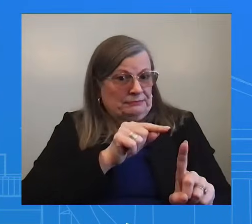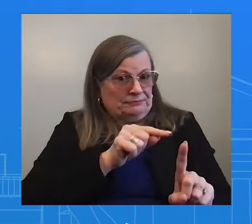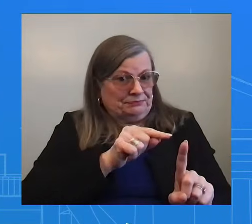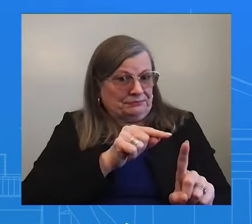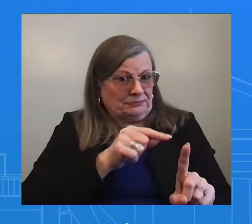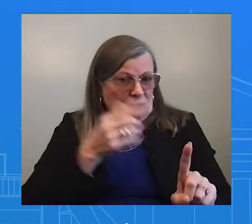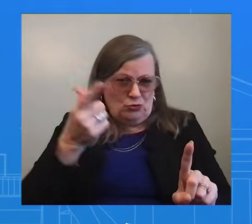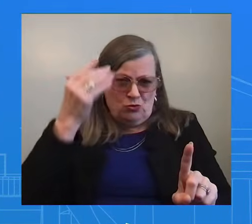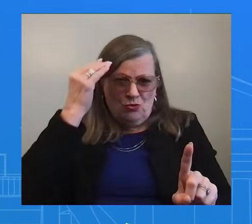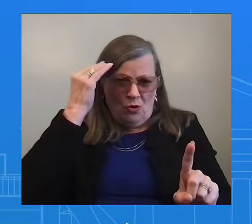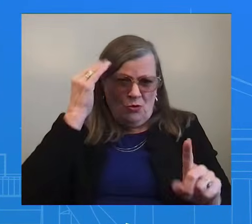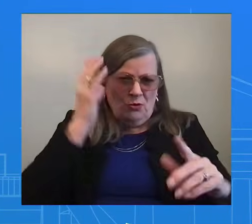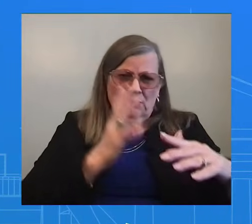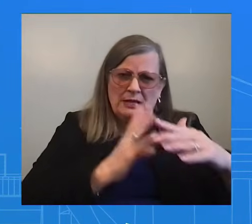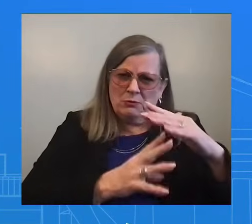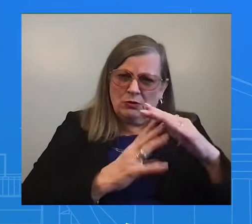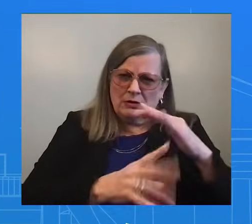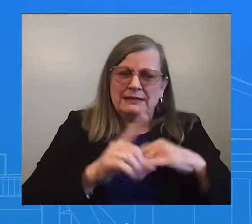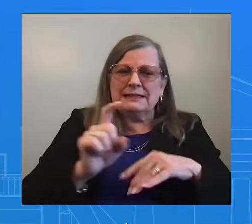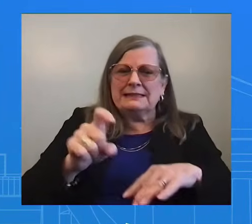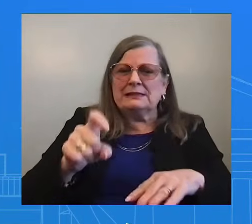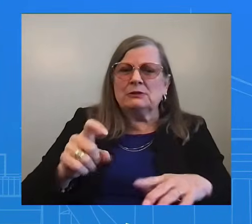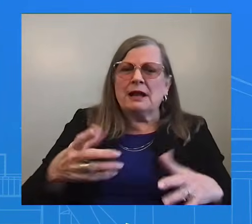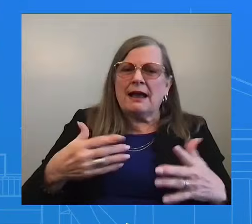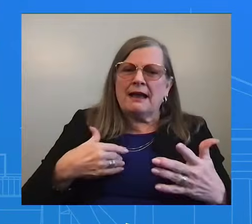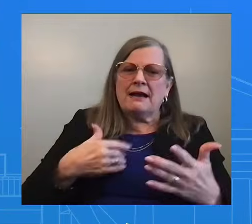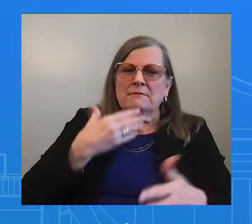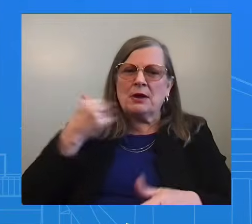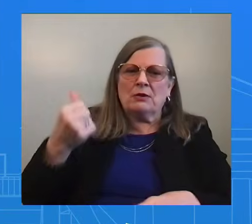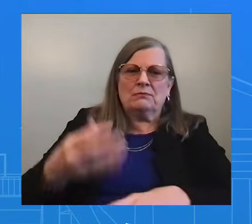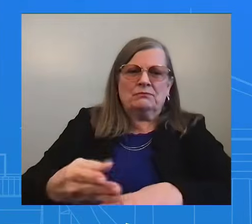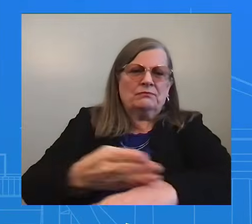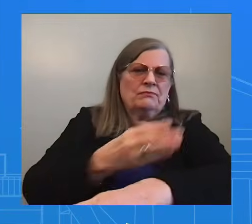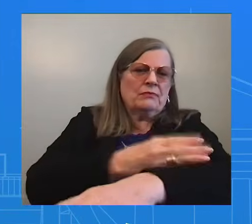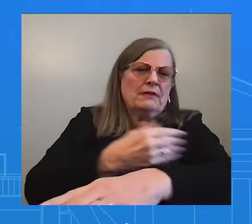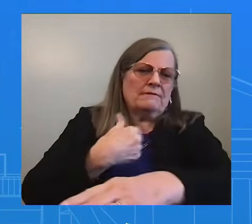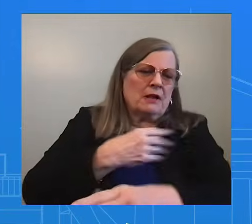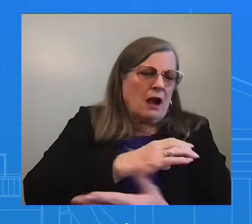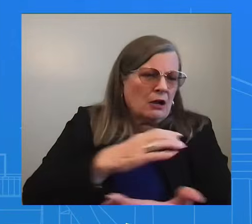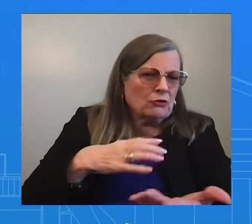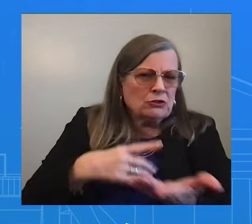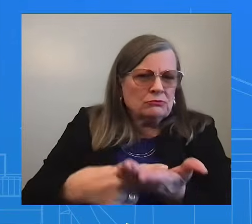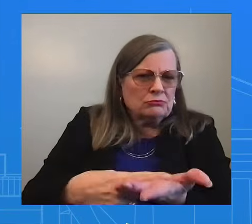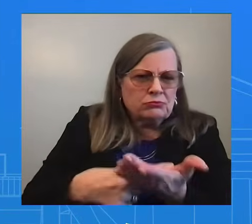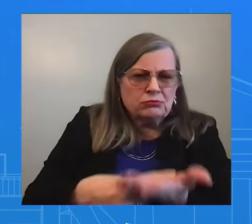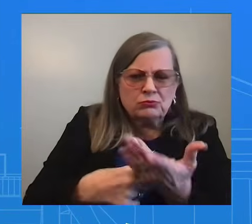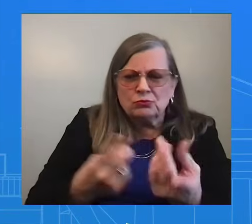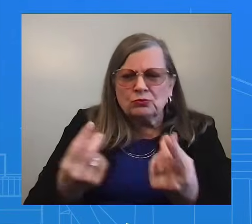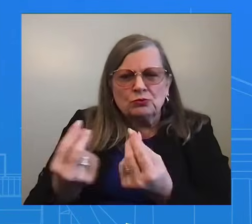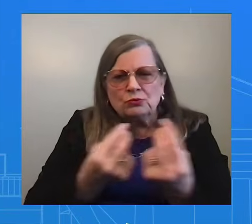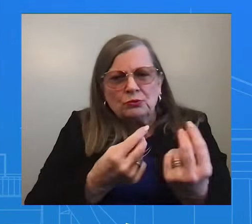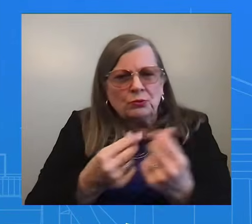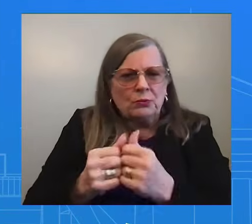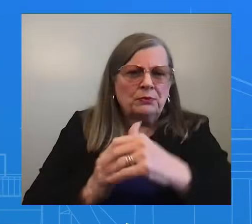with members of Congress about immigration policy just as well as he is about border security. But I'm not in a position to talk about the specifics. The Press: After someone has lived here for seven years